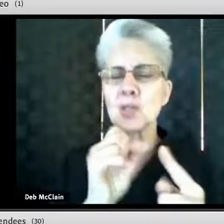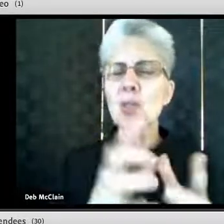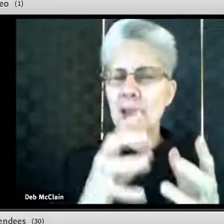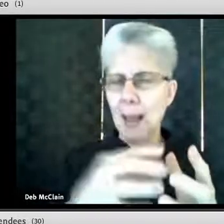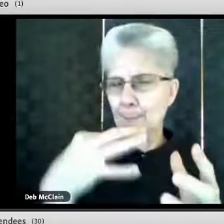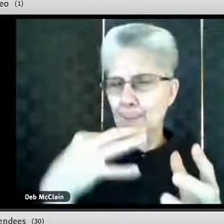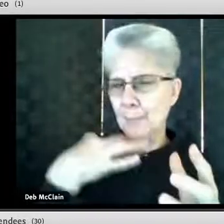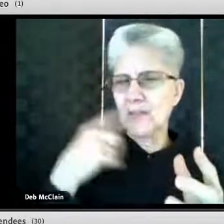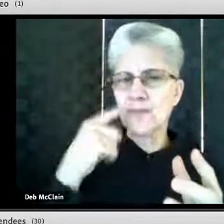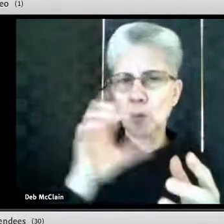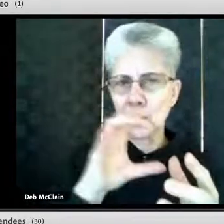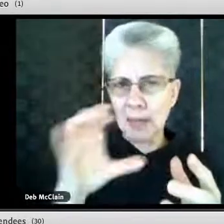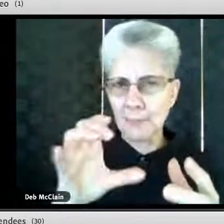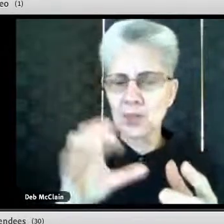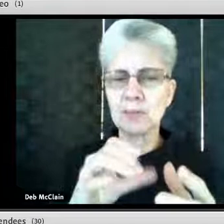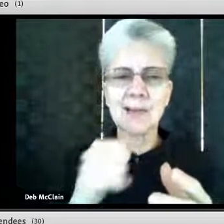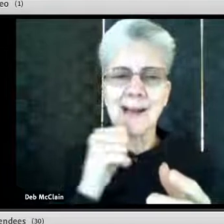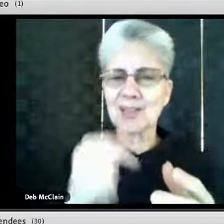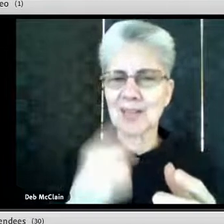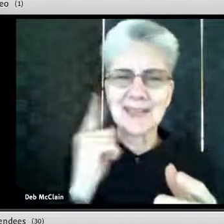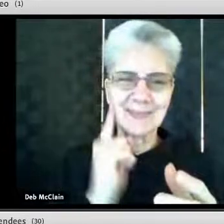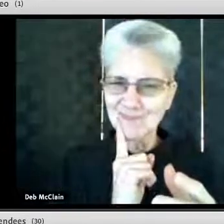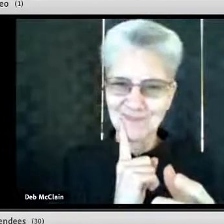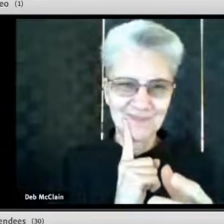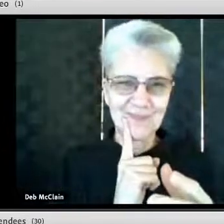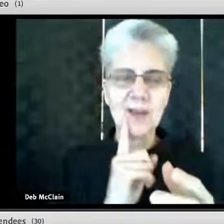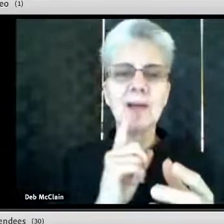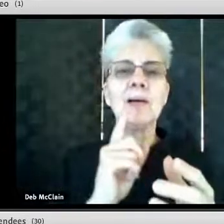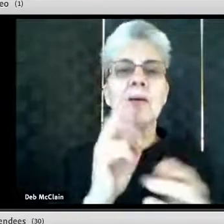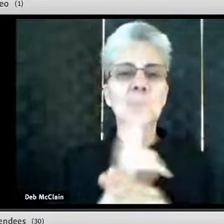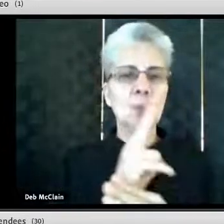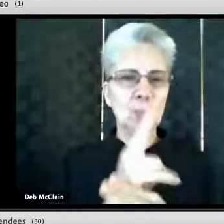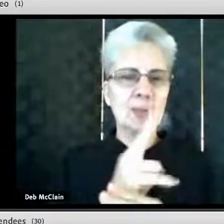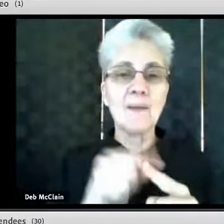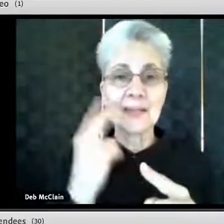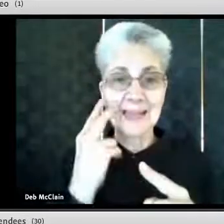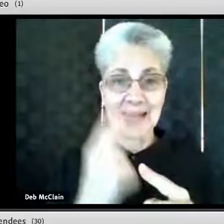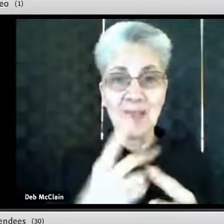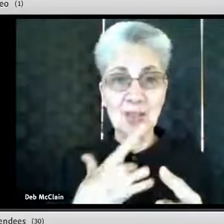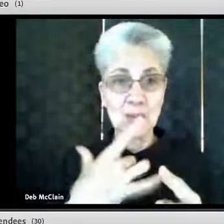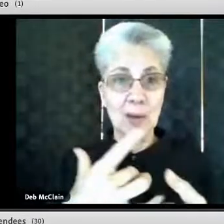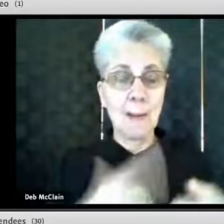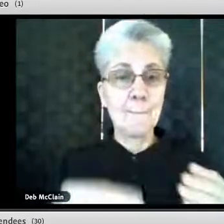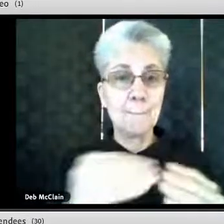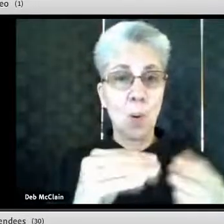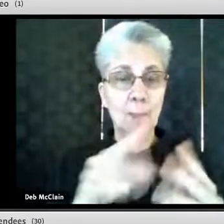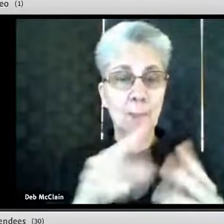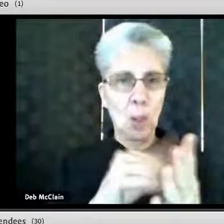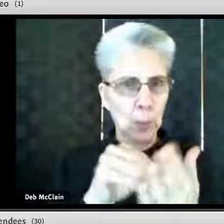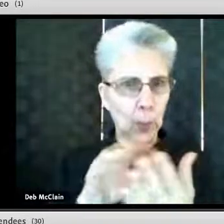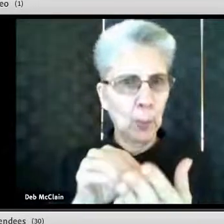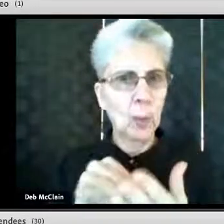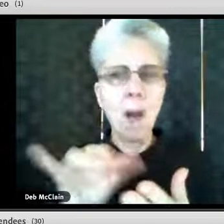So there's a lot of benefits to closed captioning besides just hearing-impaired. So I see this trend as more people are discovering this,